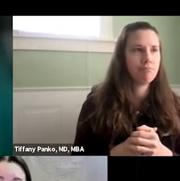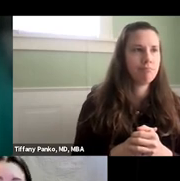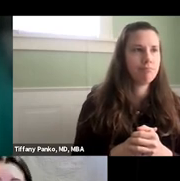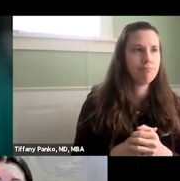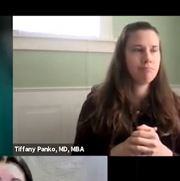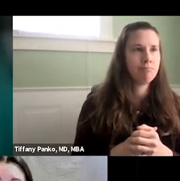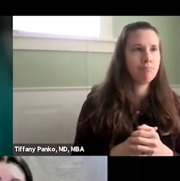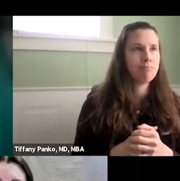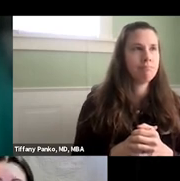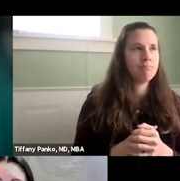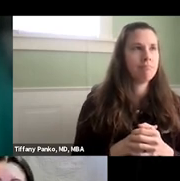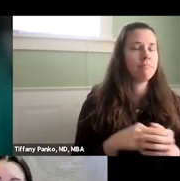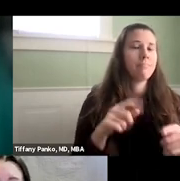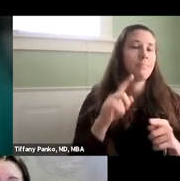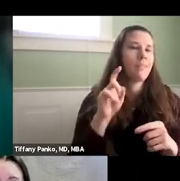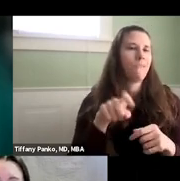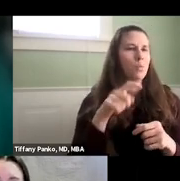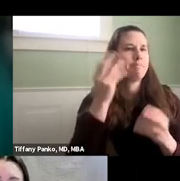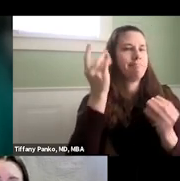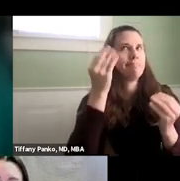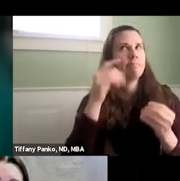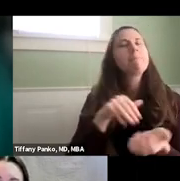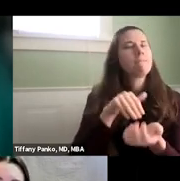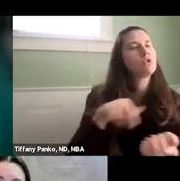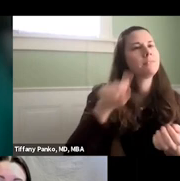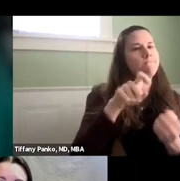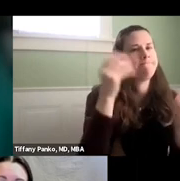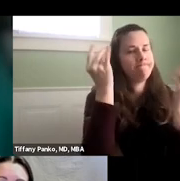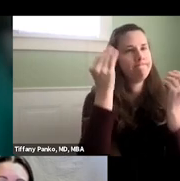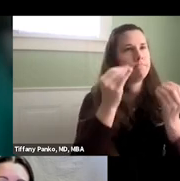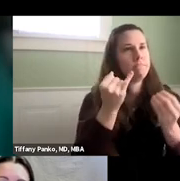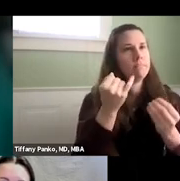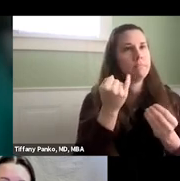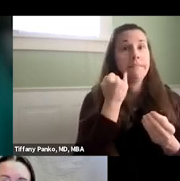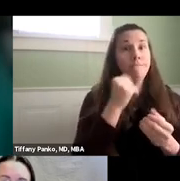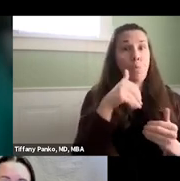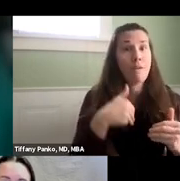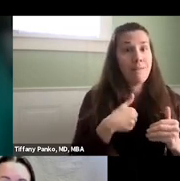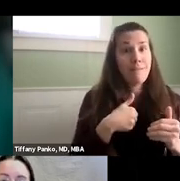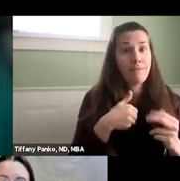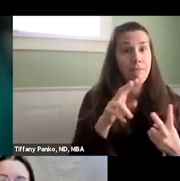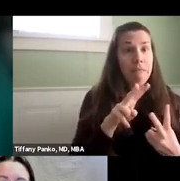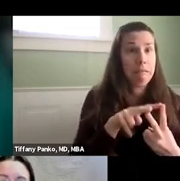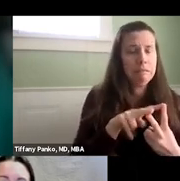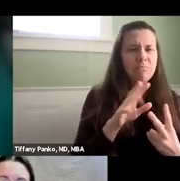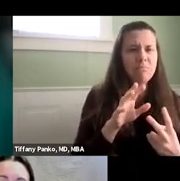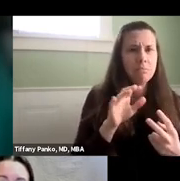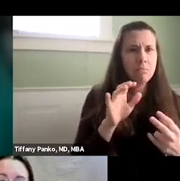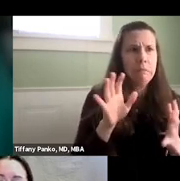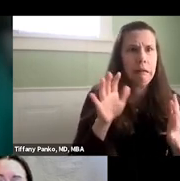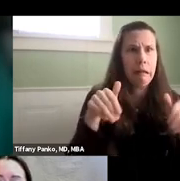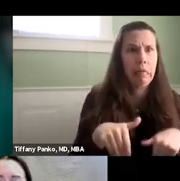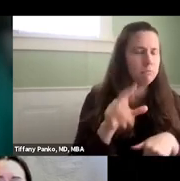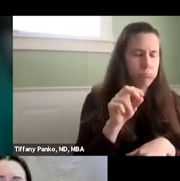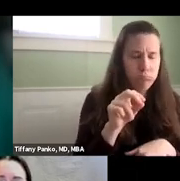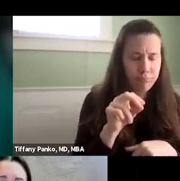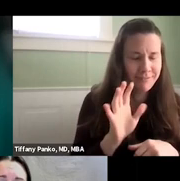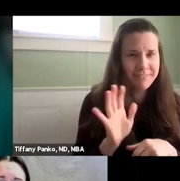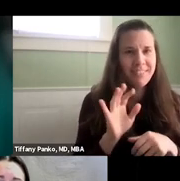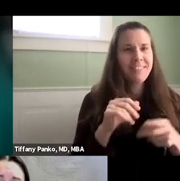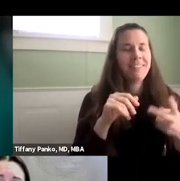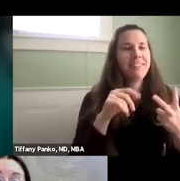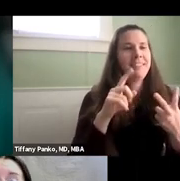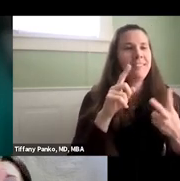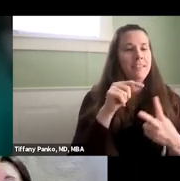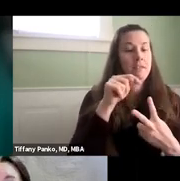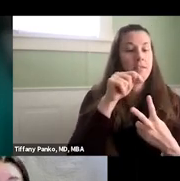very important to keep in mind. Physicians and providers should also not worry if they